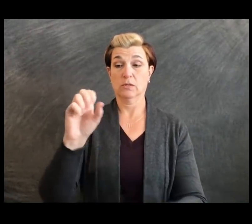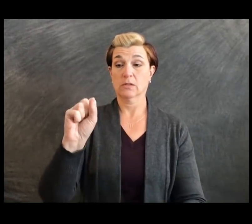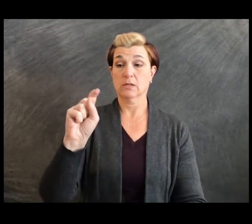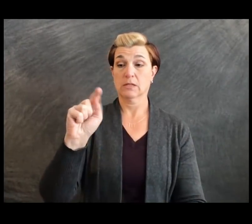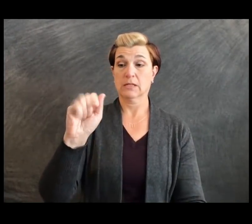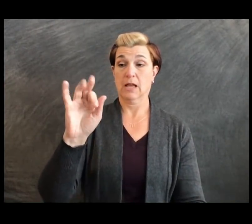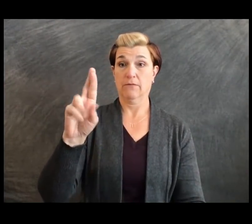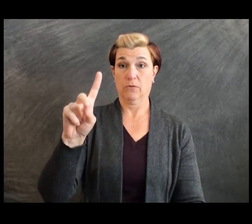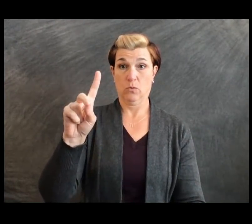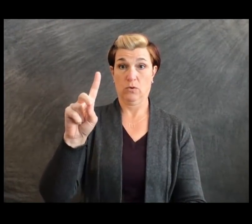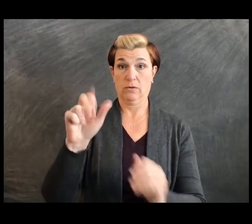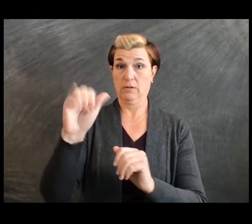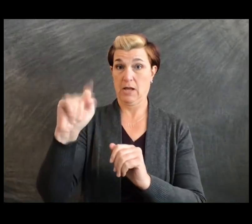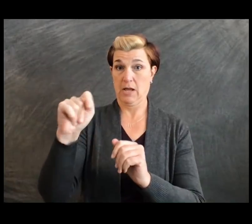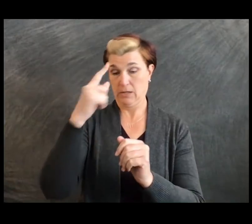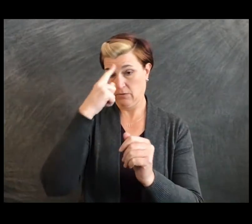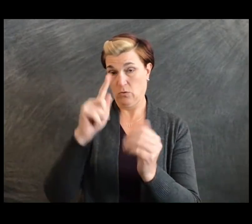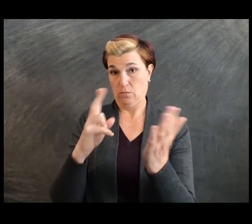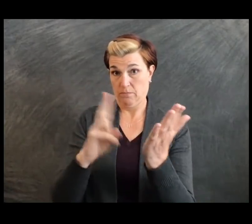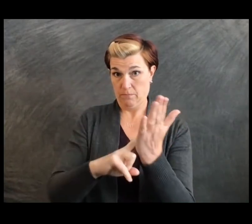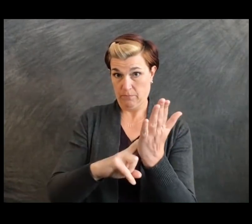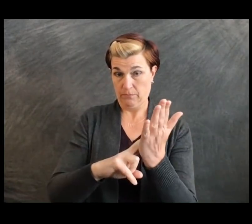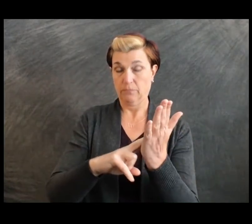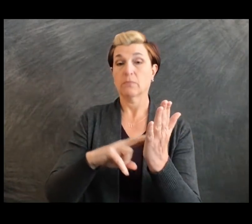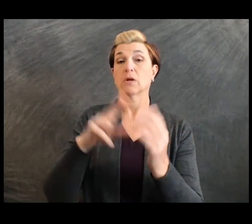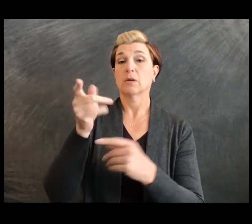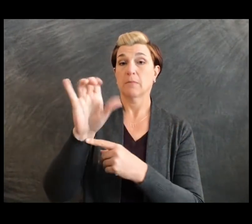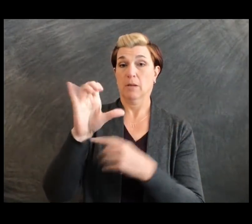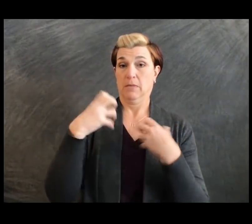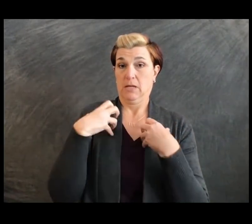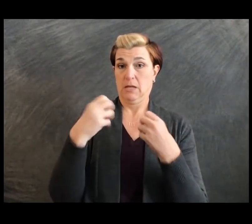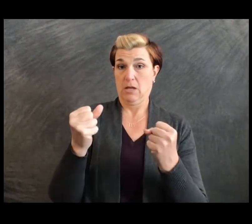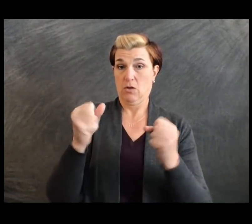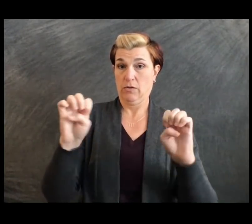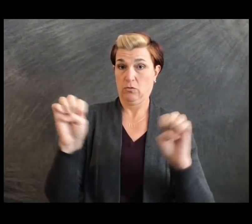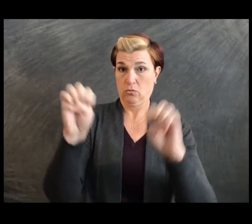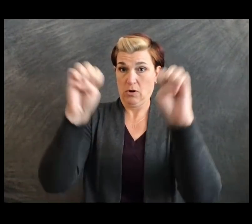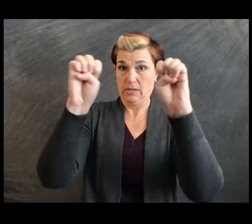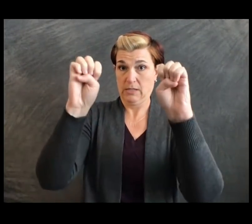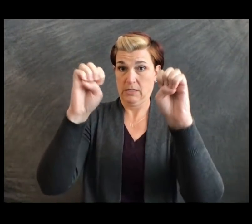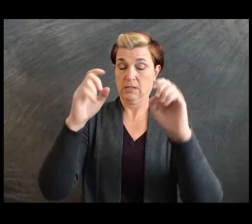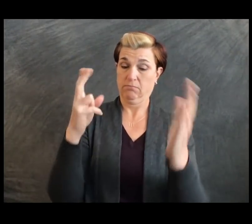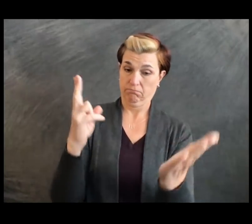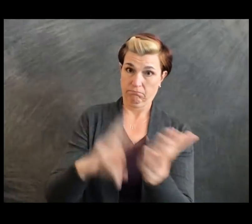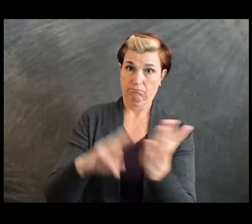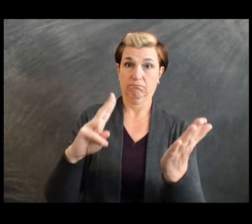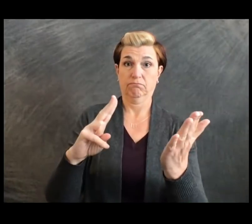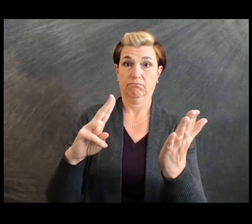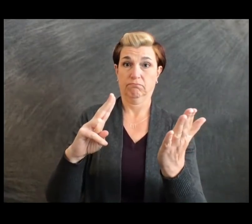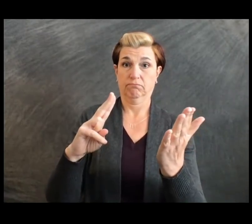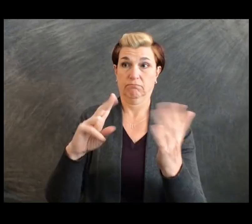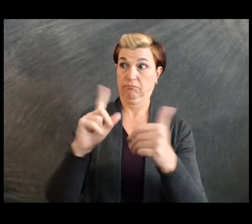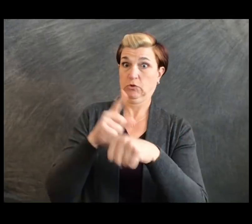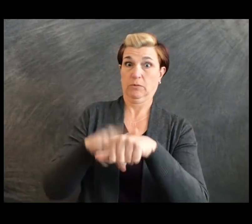to a public health crisis never happened before and considering other areas where